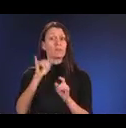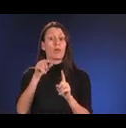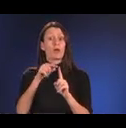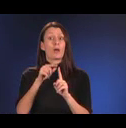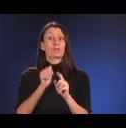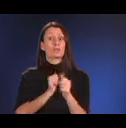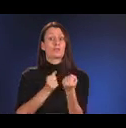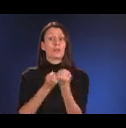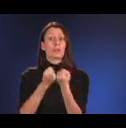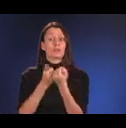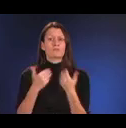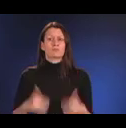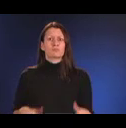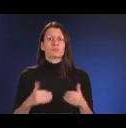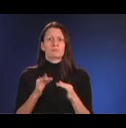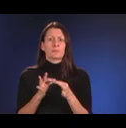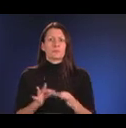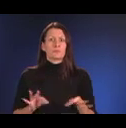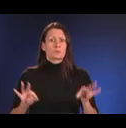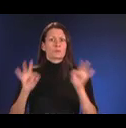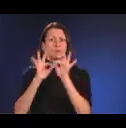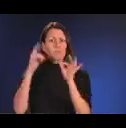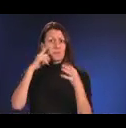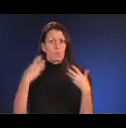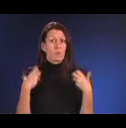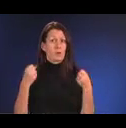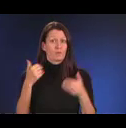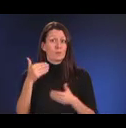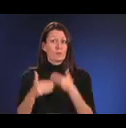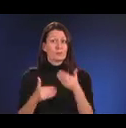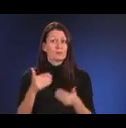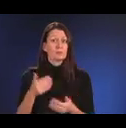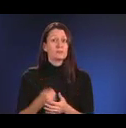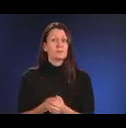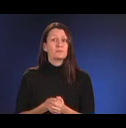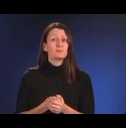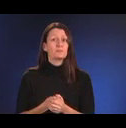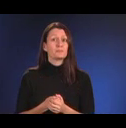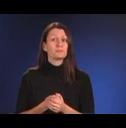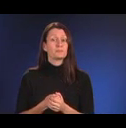This is a very important part of the recovery process.